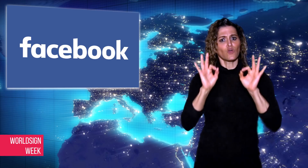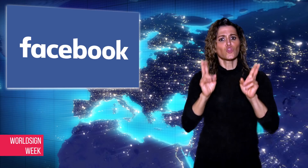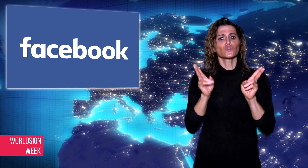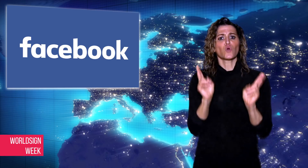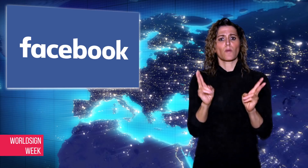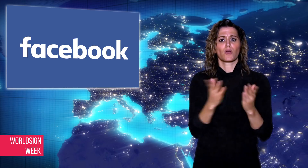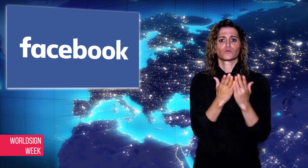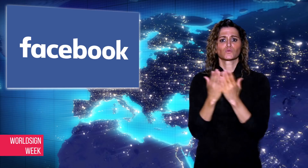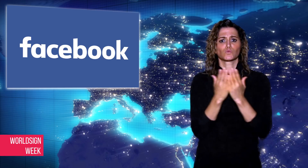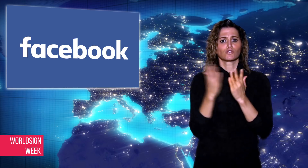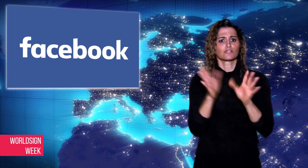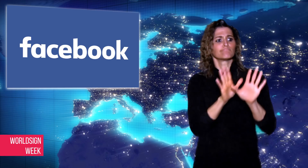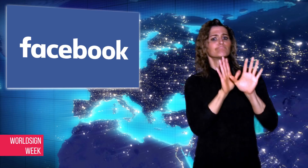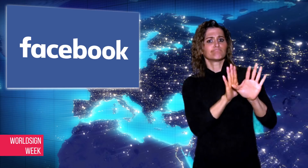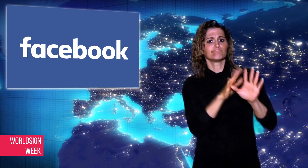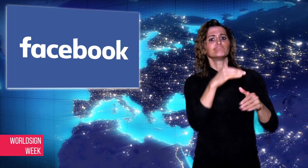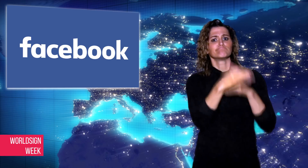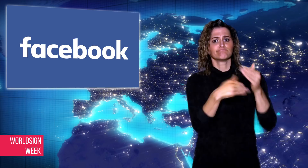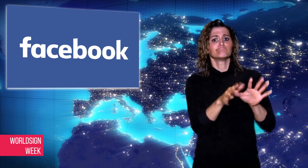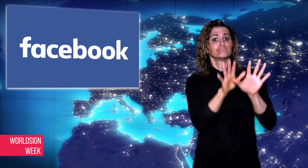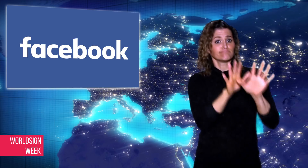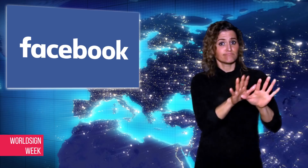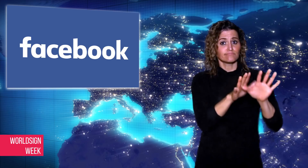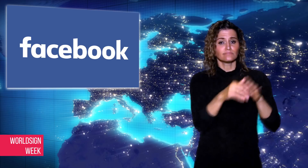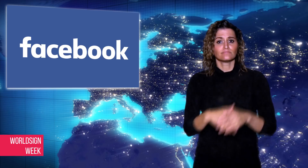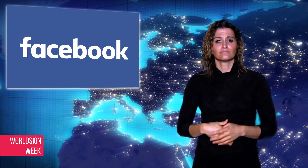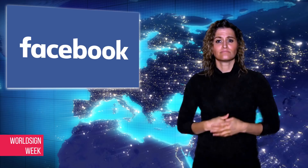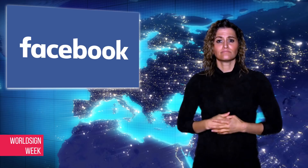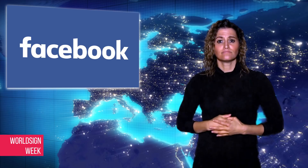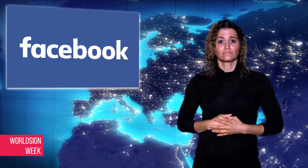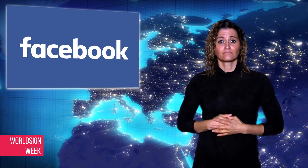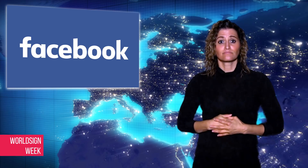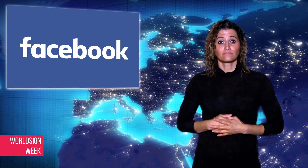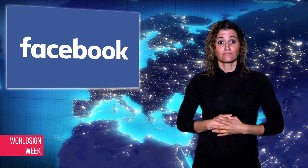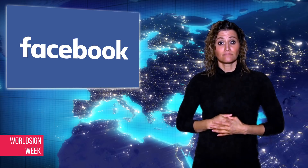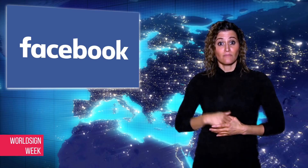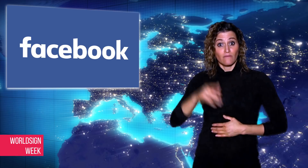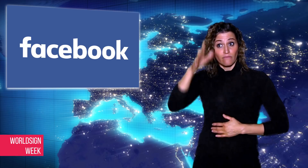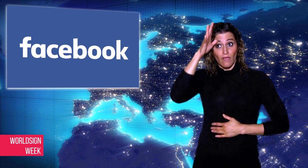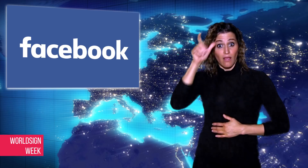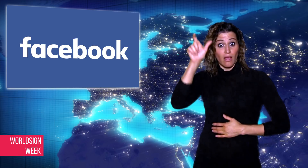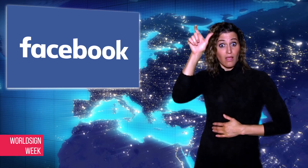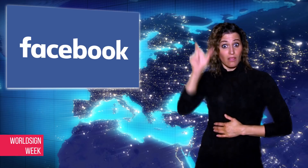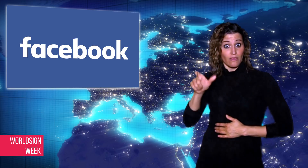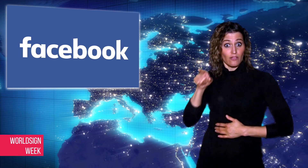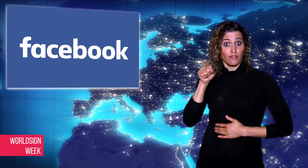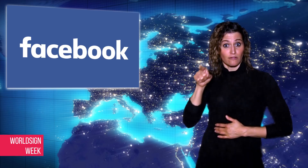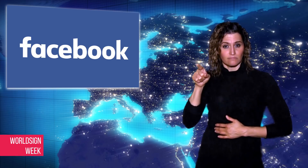school in Hong Kong. His father pleaded